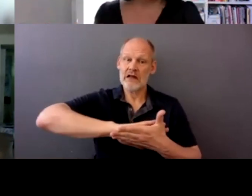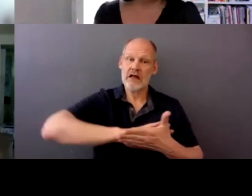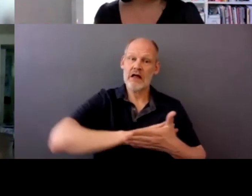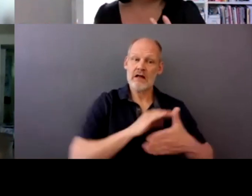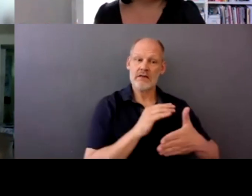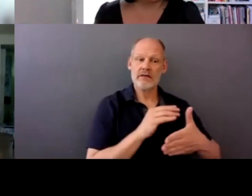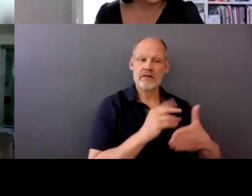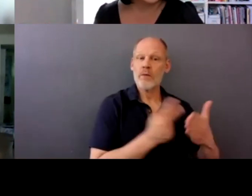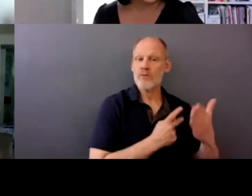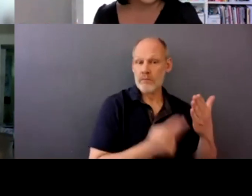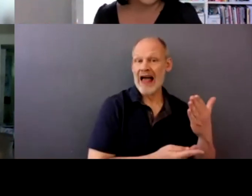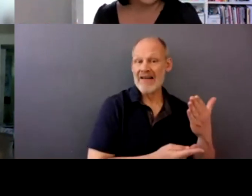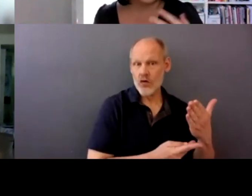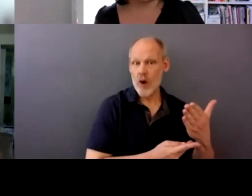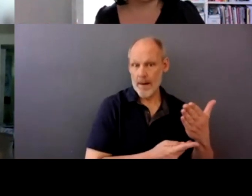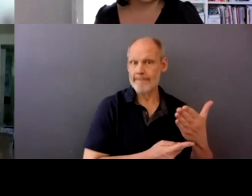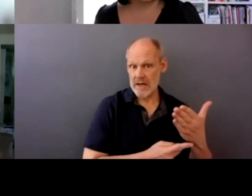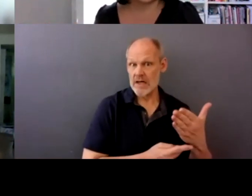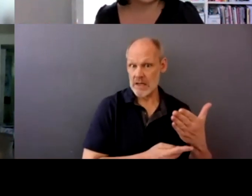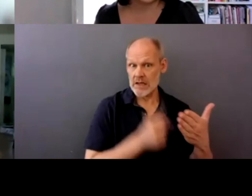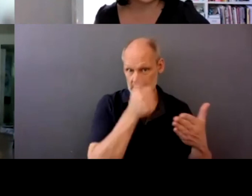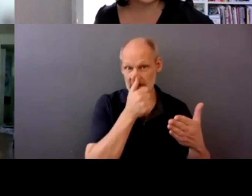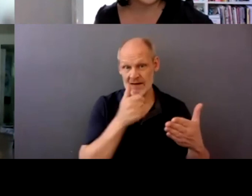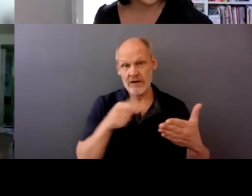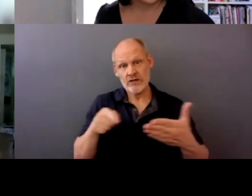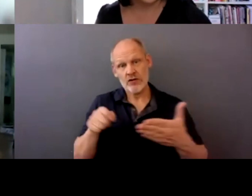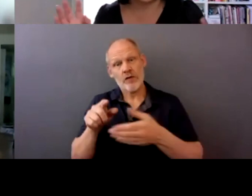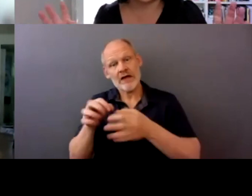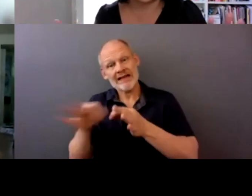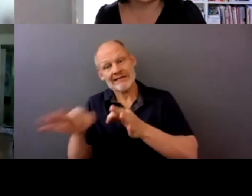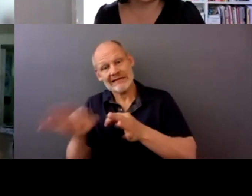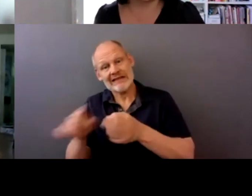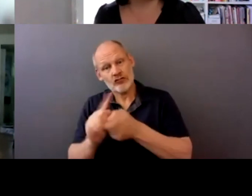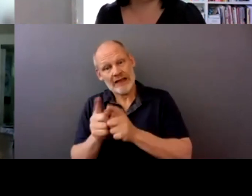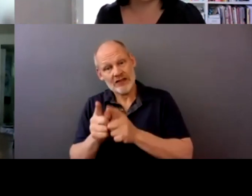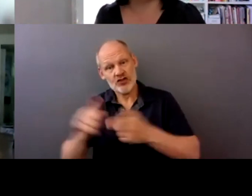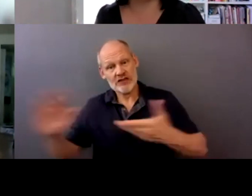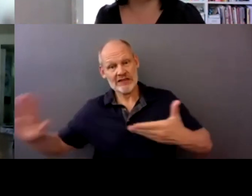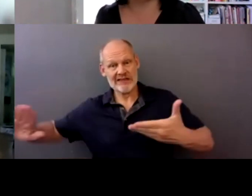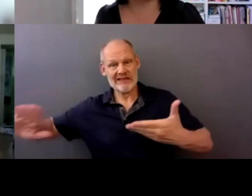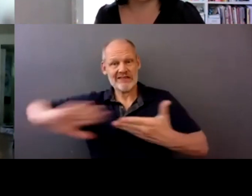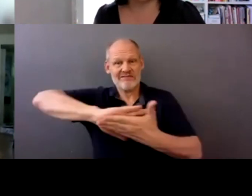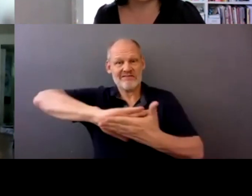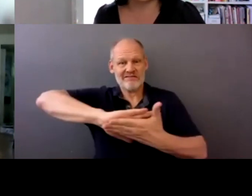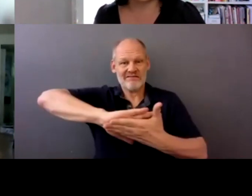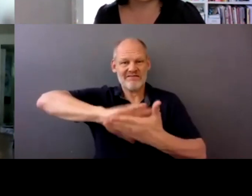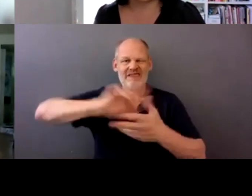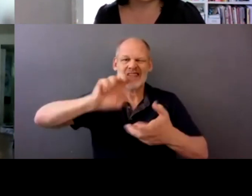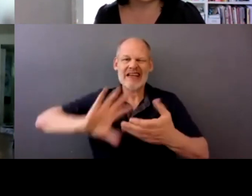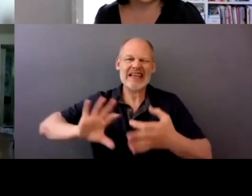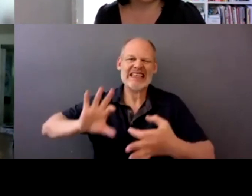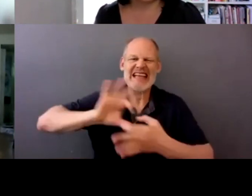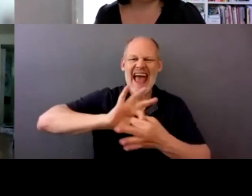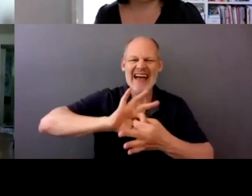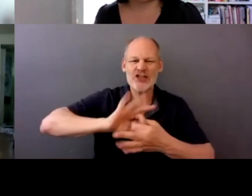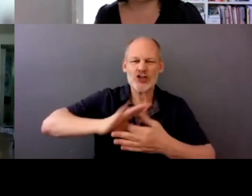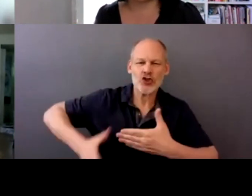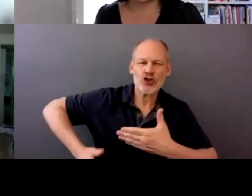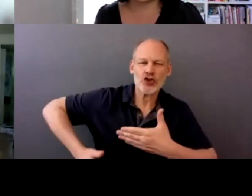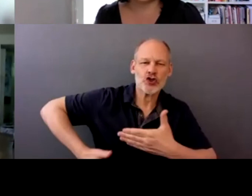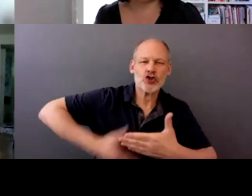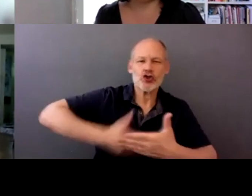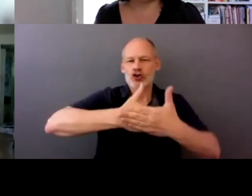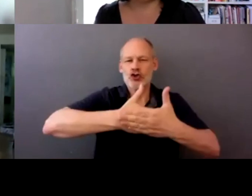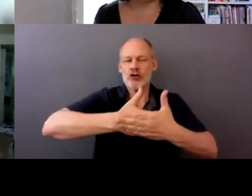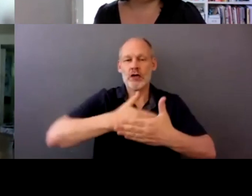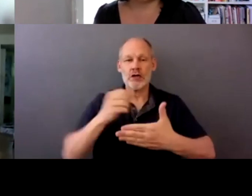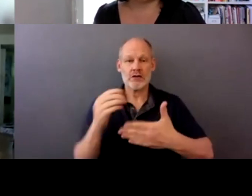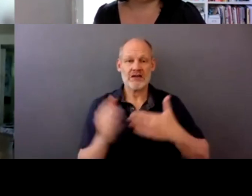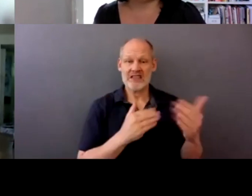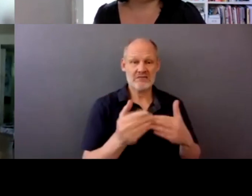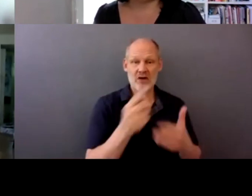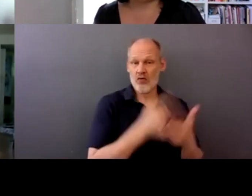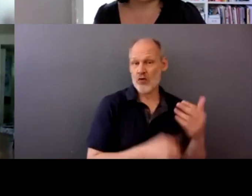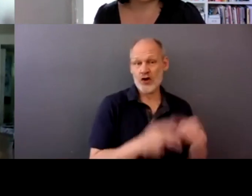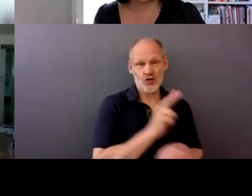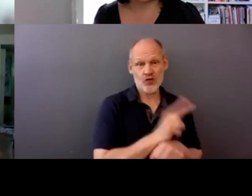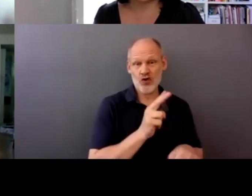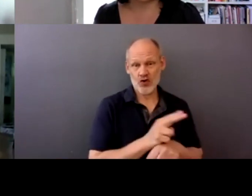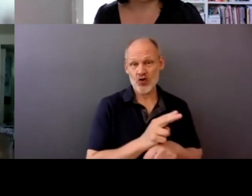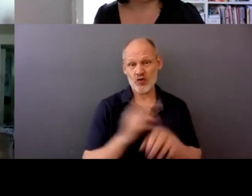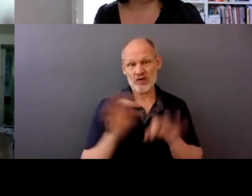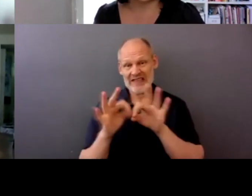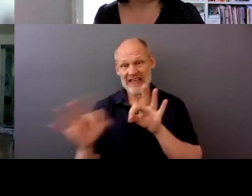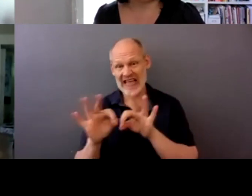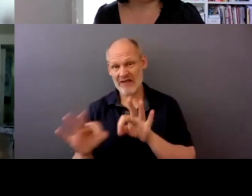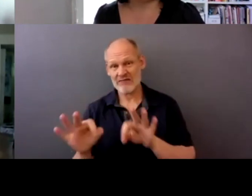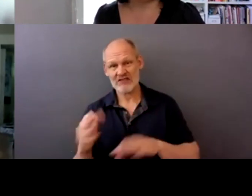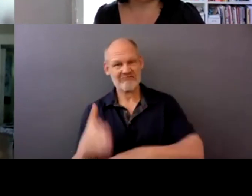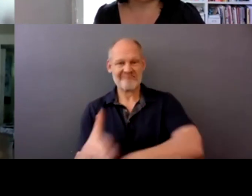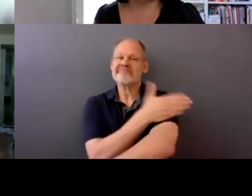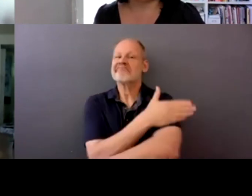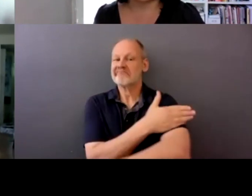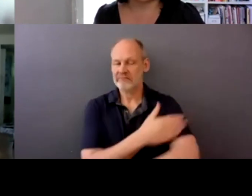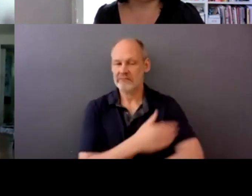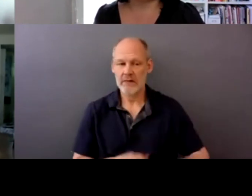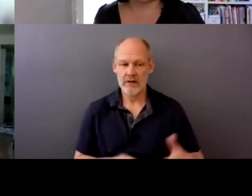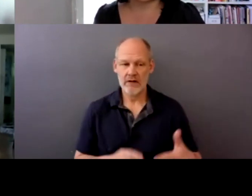didn't have a chance to explore that. But that's definitely worthwhile to check out. We landed on